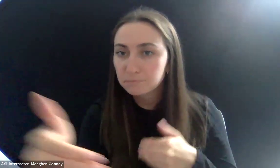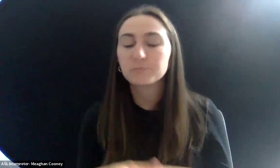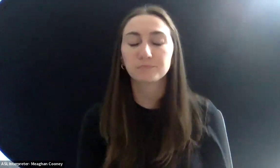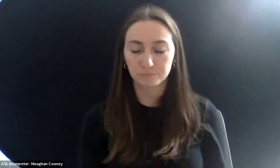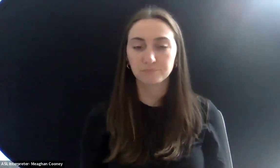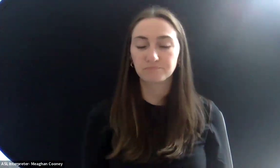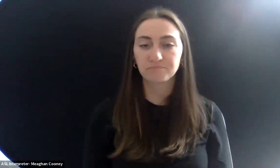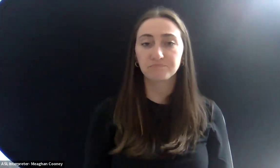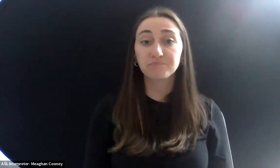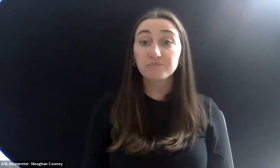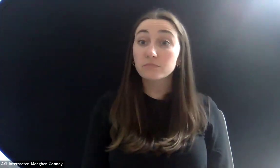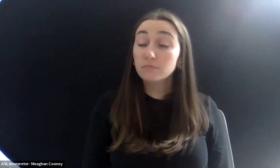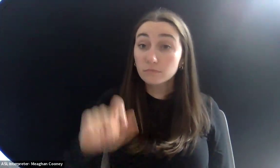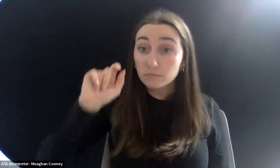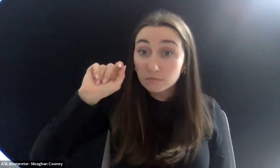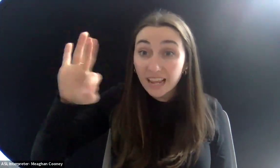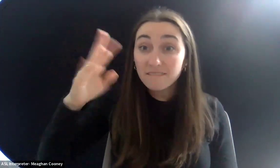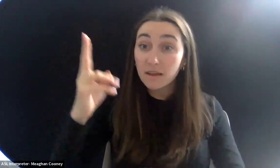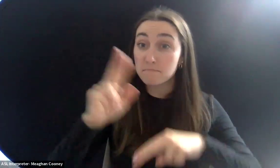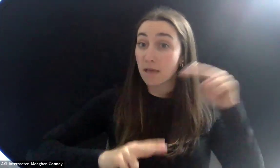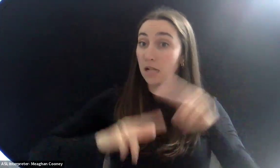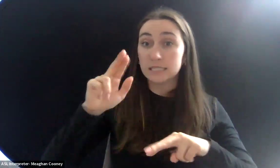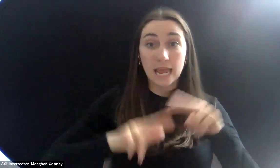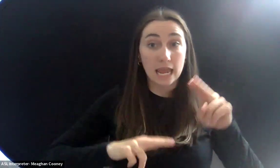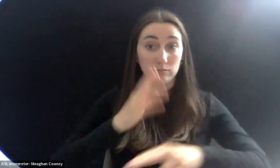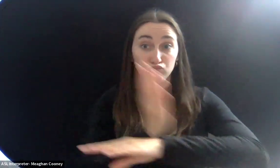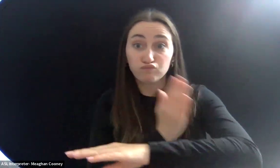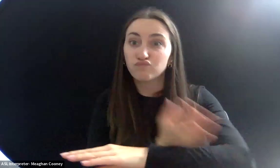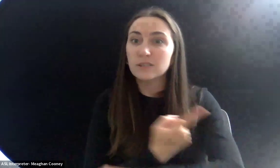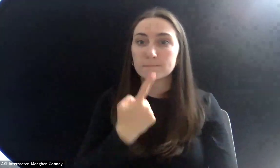Now if the building did not choose to select the, you know